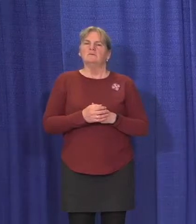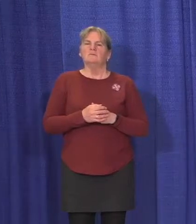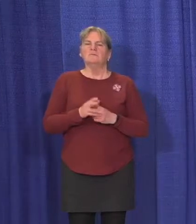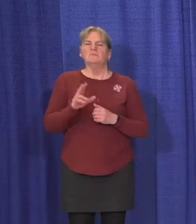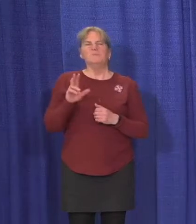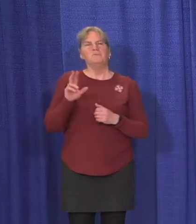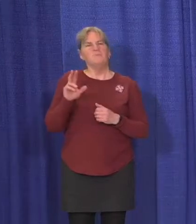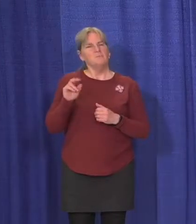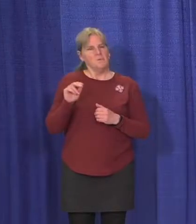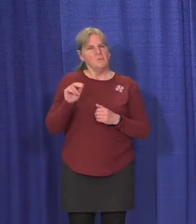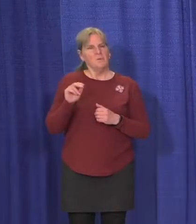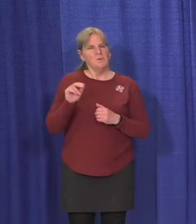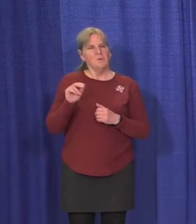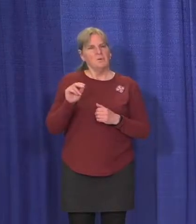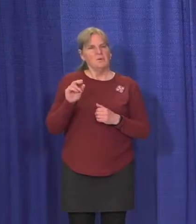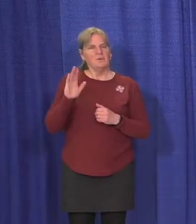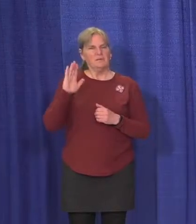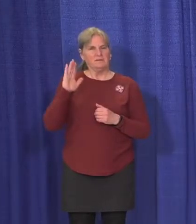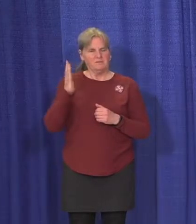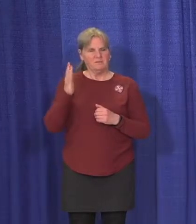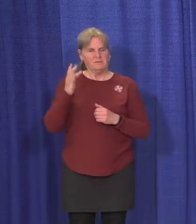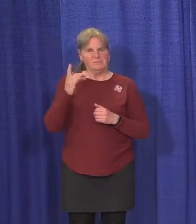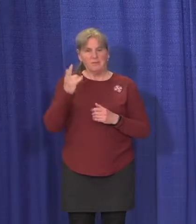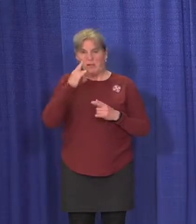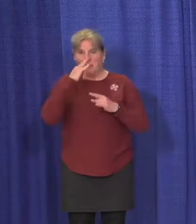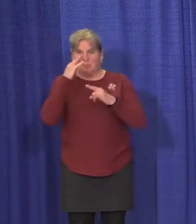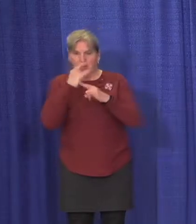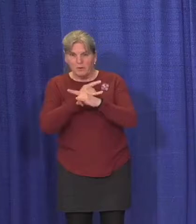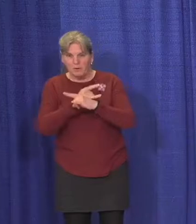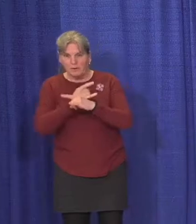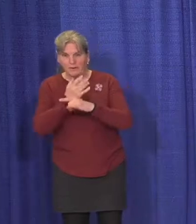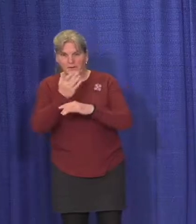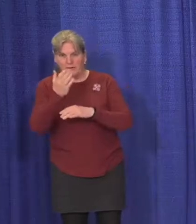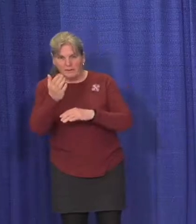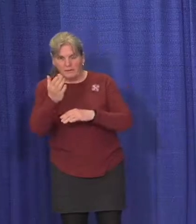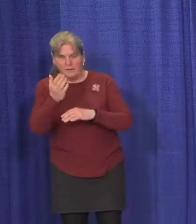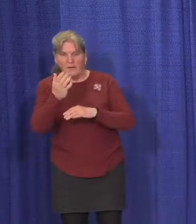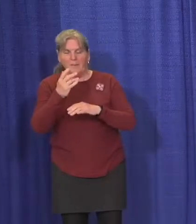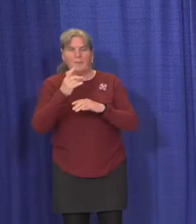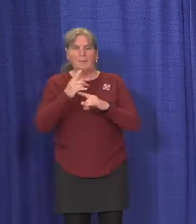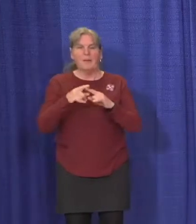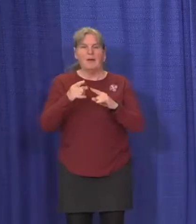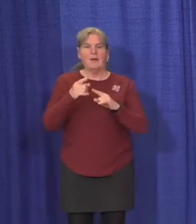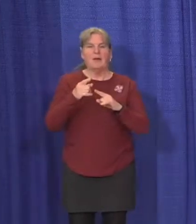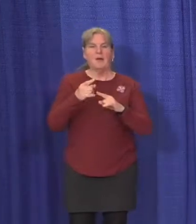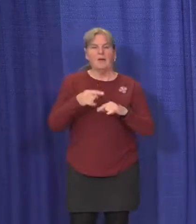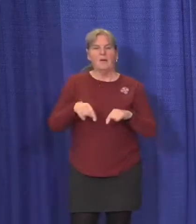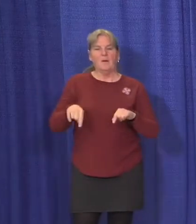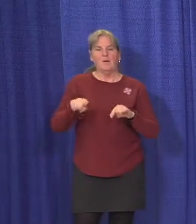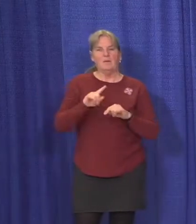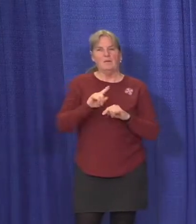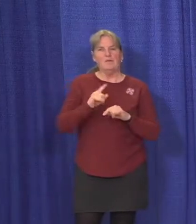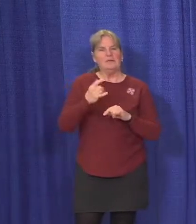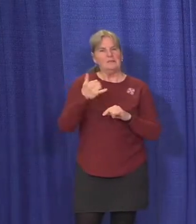What I tried to explain is this may seem paradoxical but we do